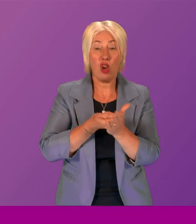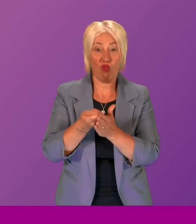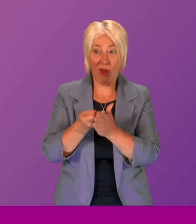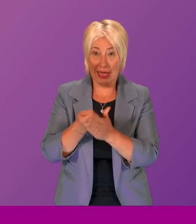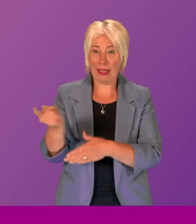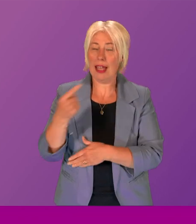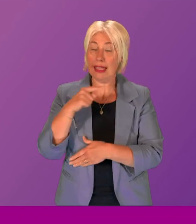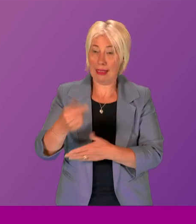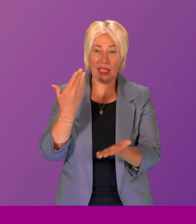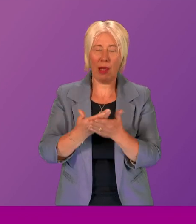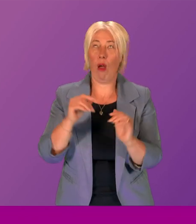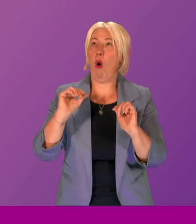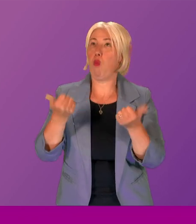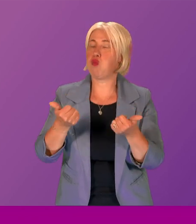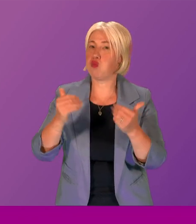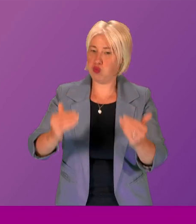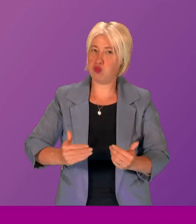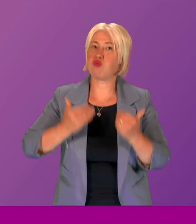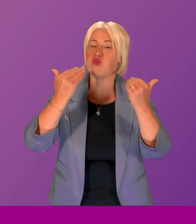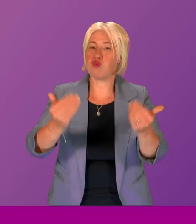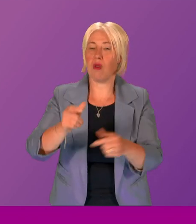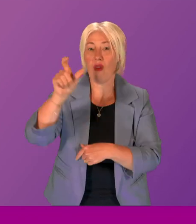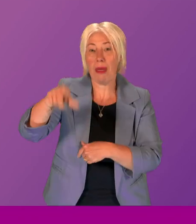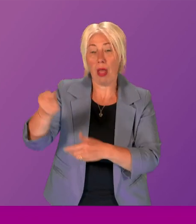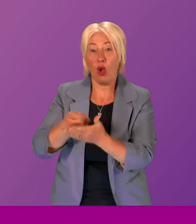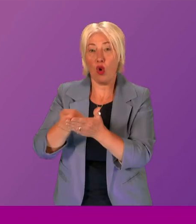step forward for tenants. Will the First Minister outline how the new legislation